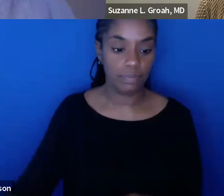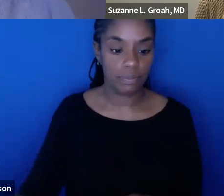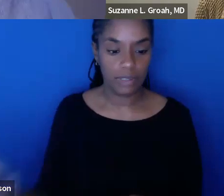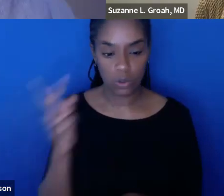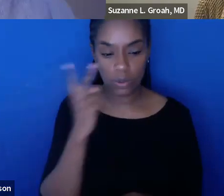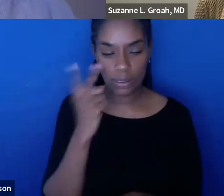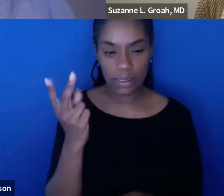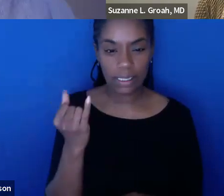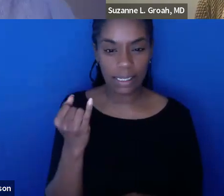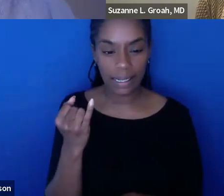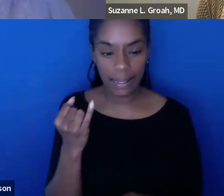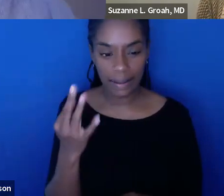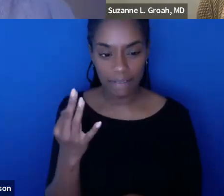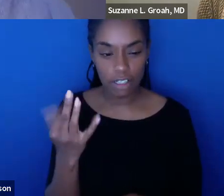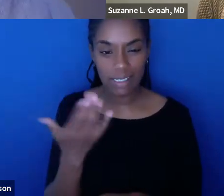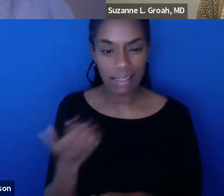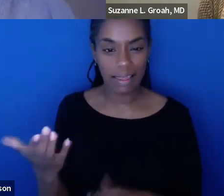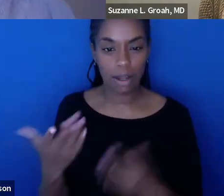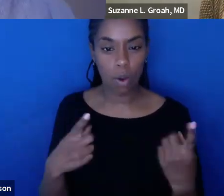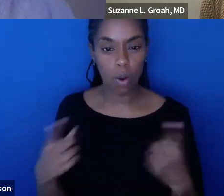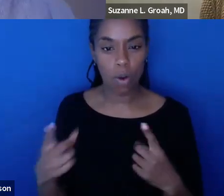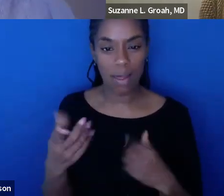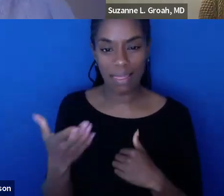sphincter dyssynergia going on in there that we should know about.